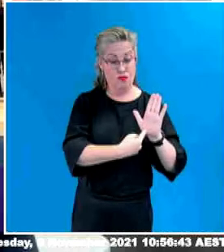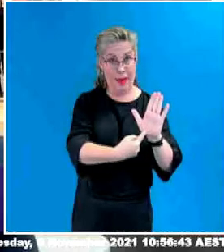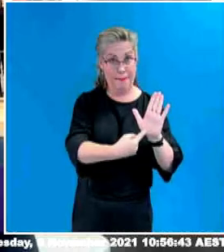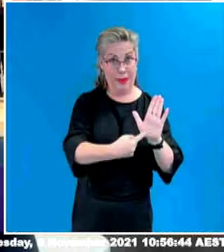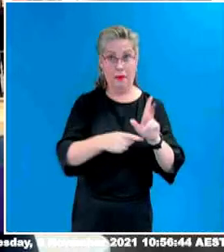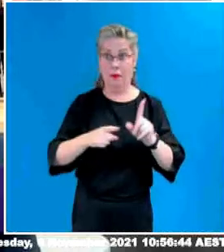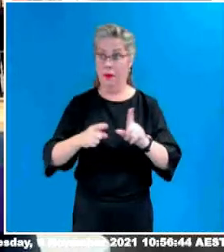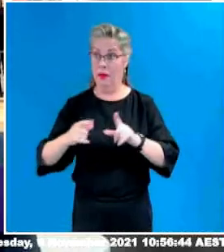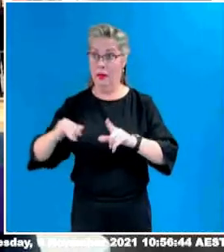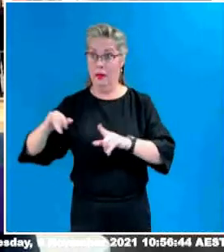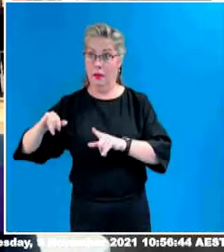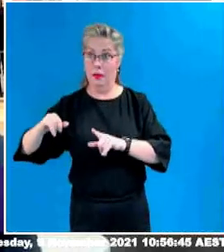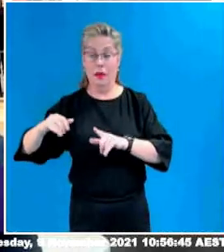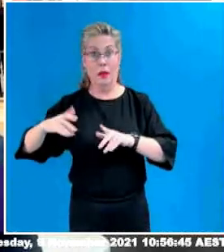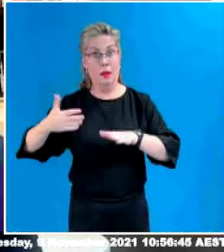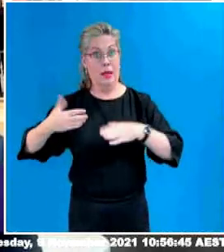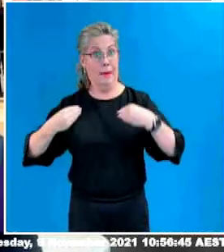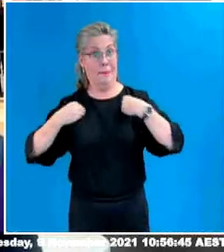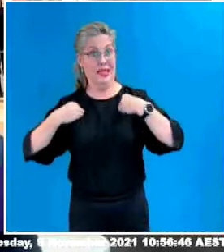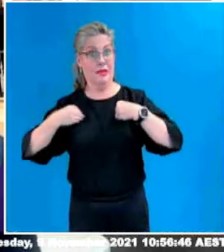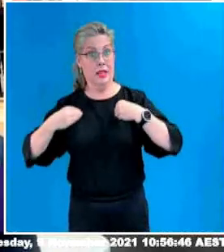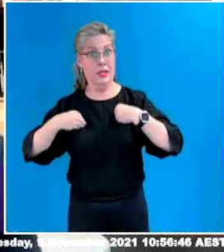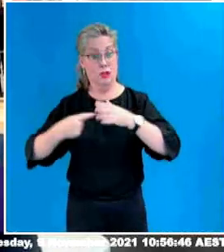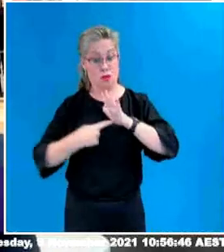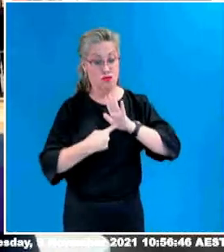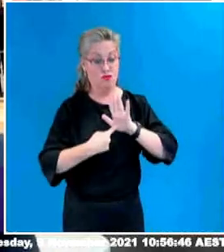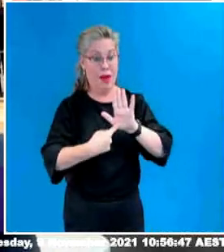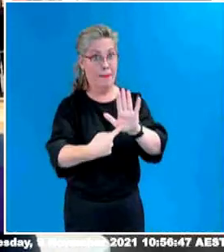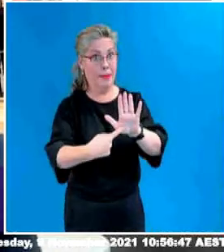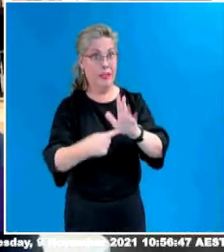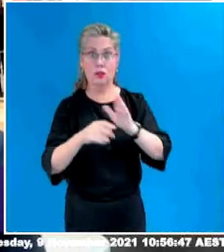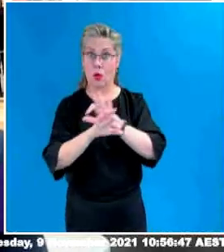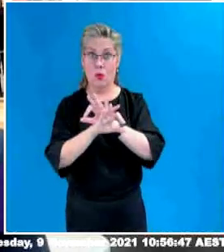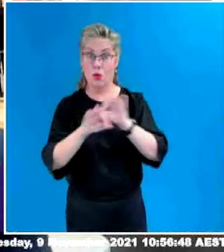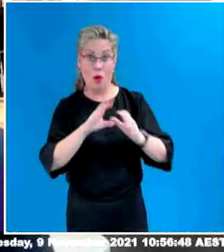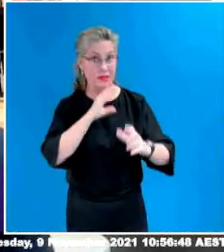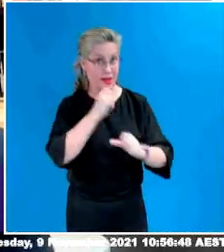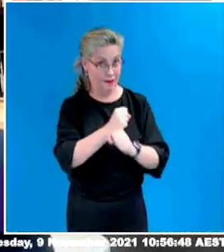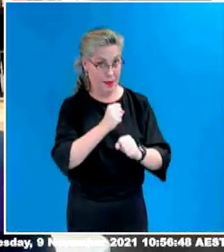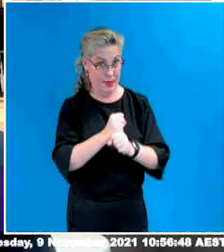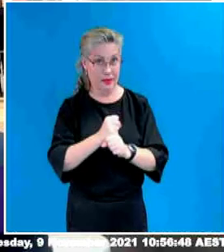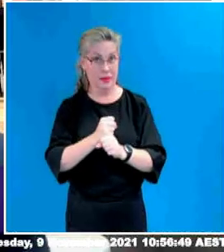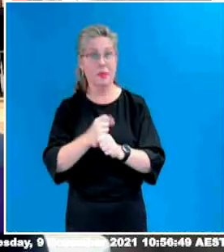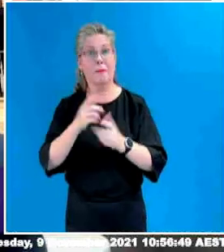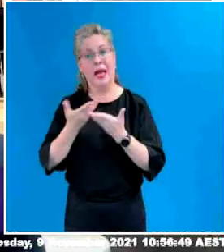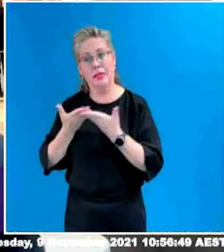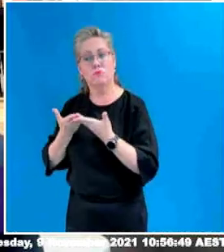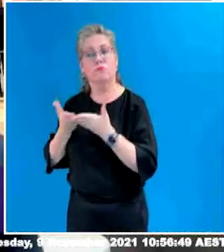basically, a stake in the drafting of international treaties and policies